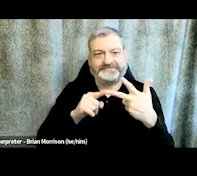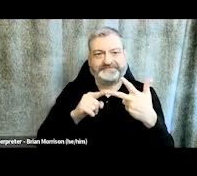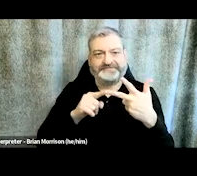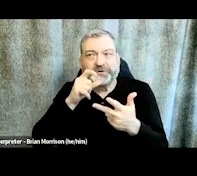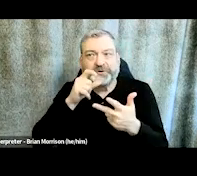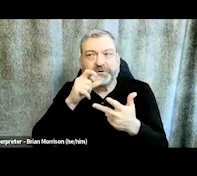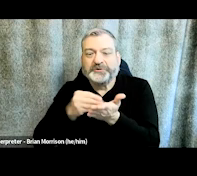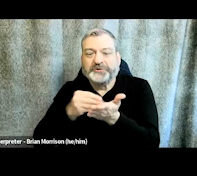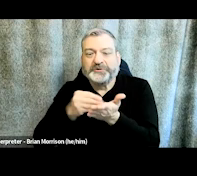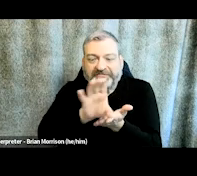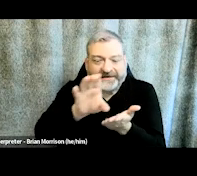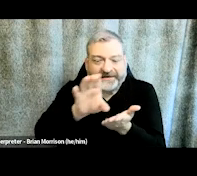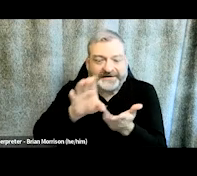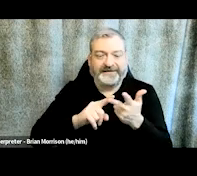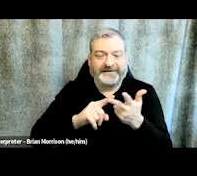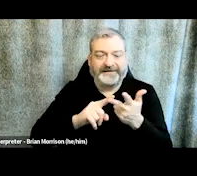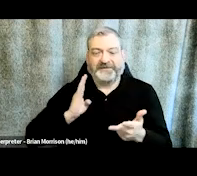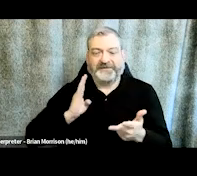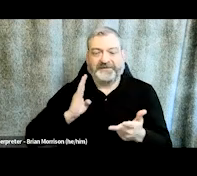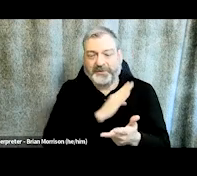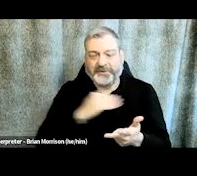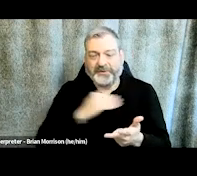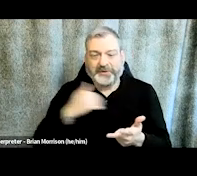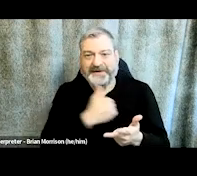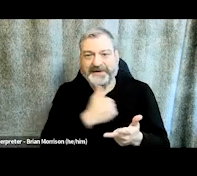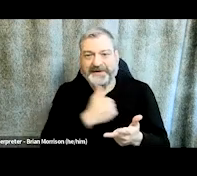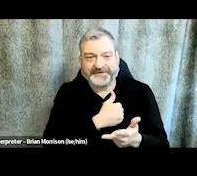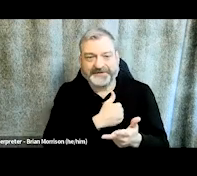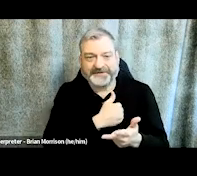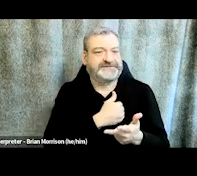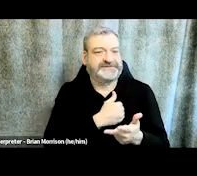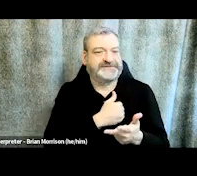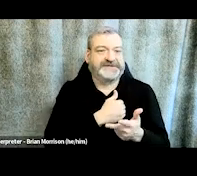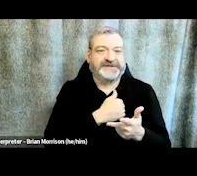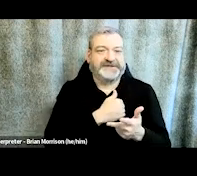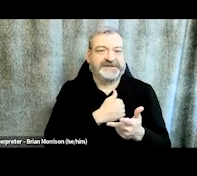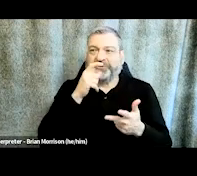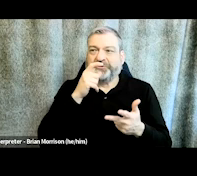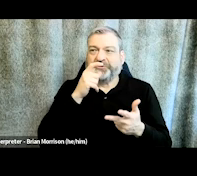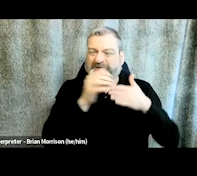the folks that are your major stakeholders in driving your mission forward.